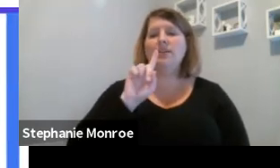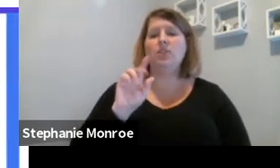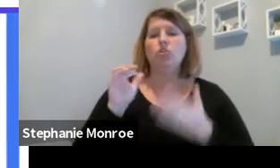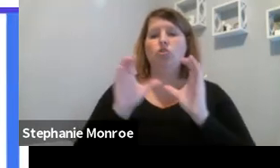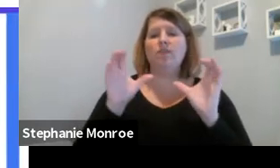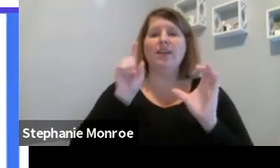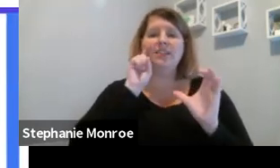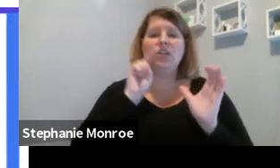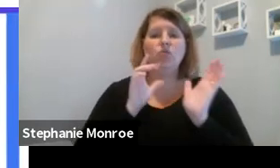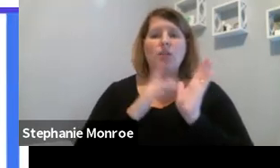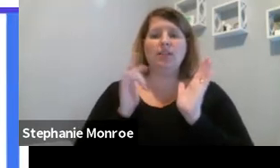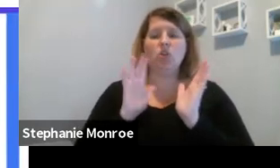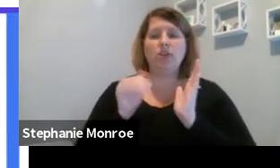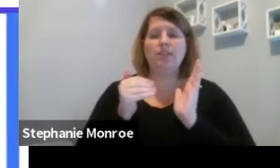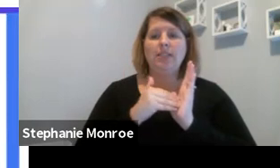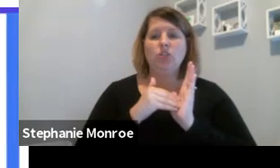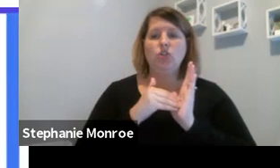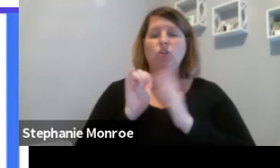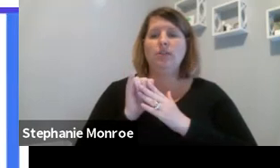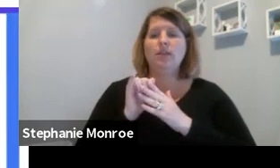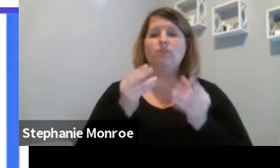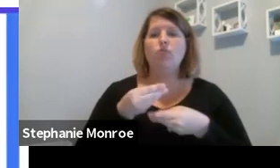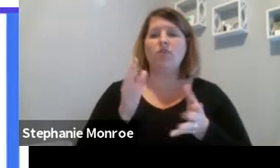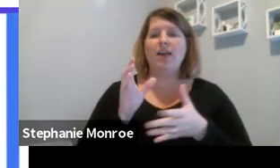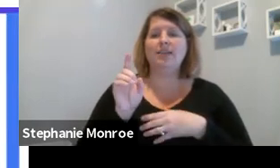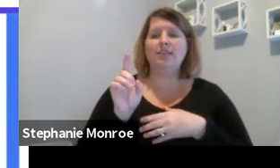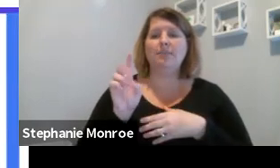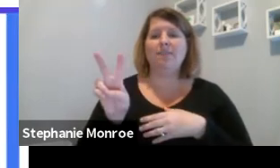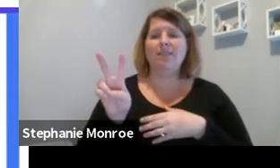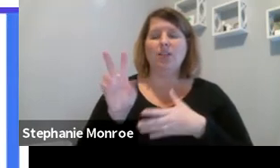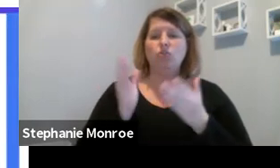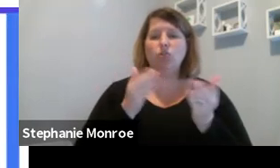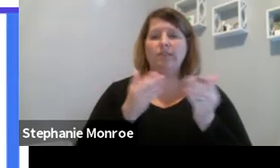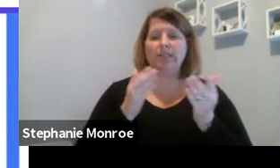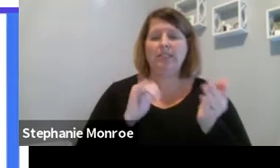who also provides domestic violence services